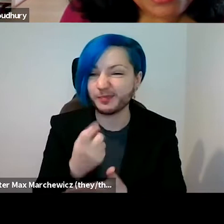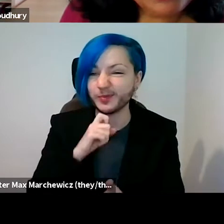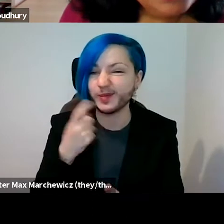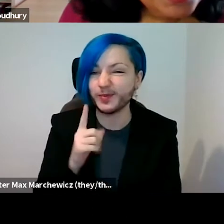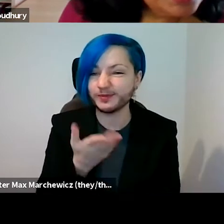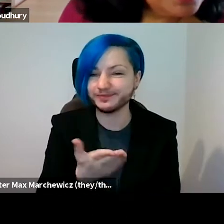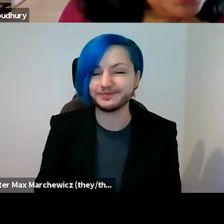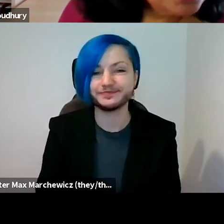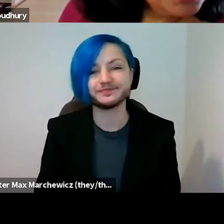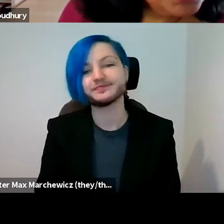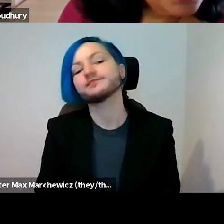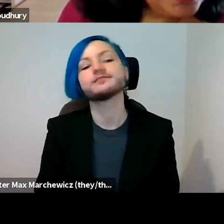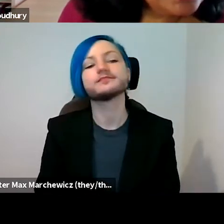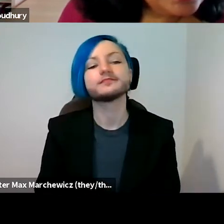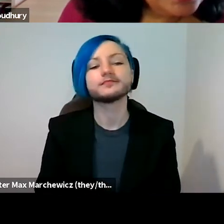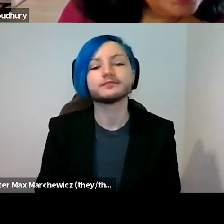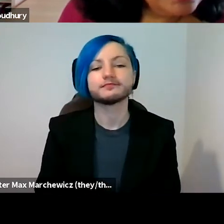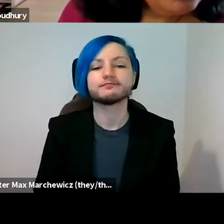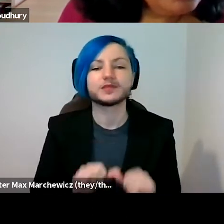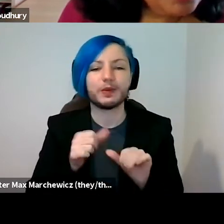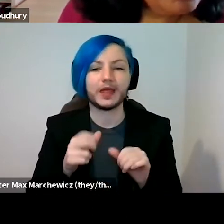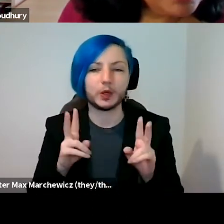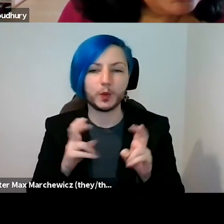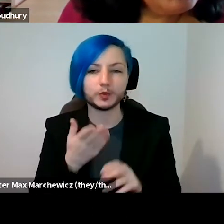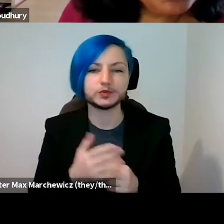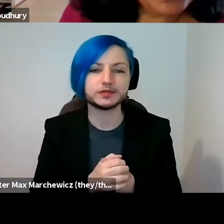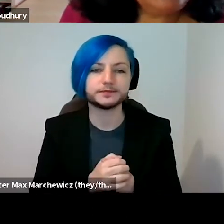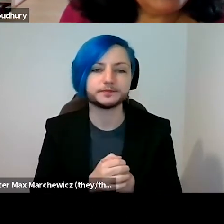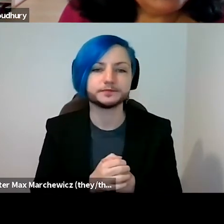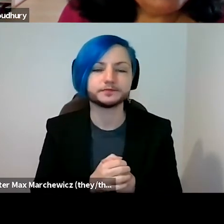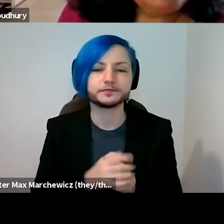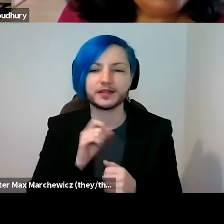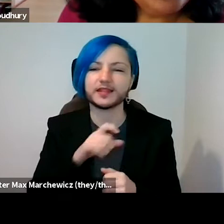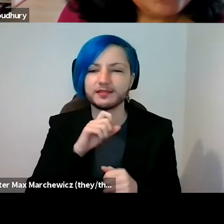and I've also gone to the text actually, now, before coming back to the image again, briefly.